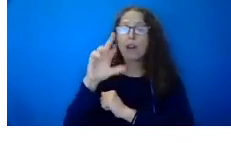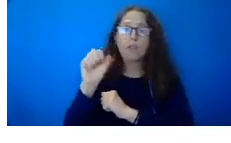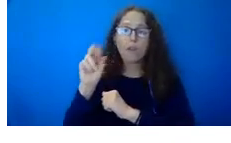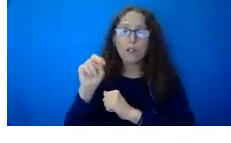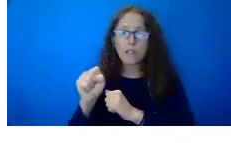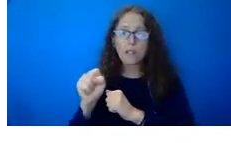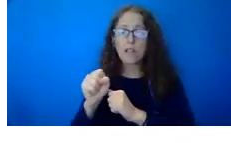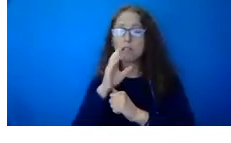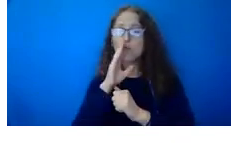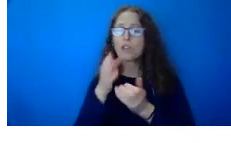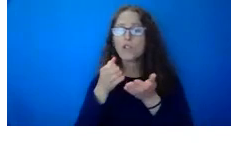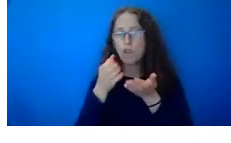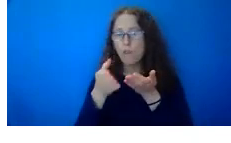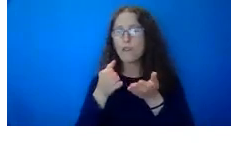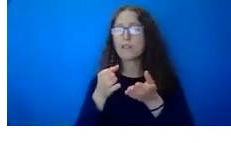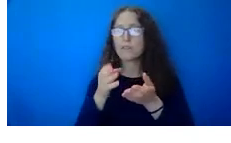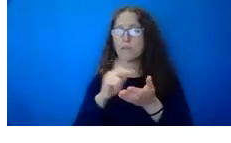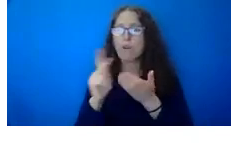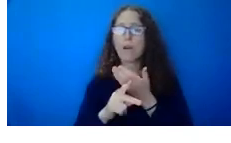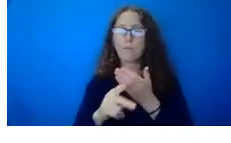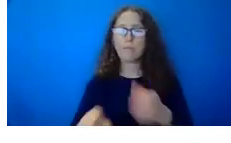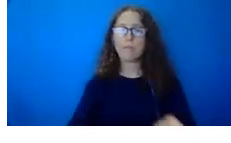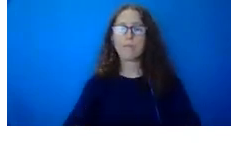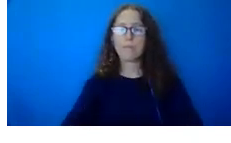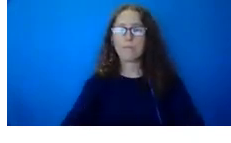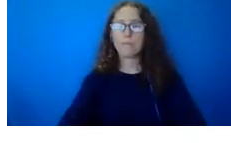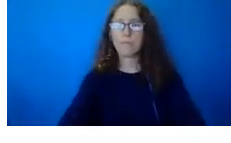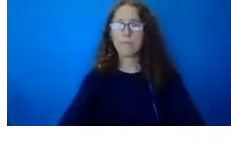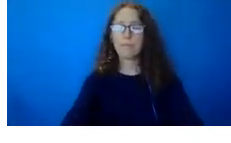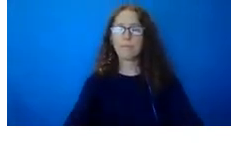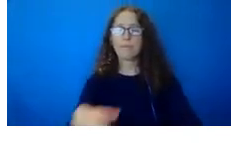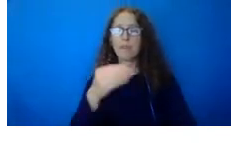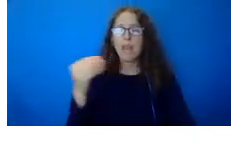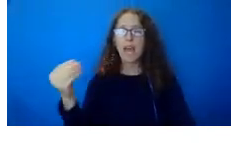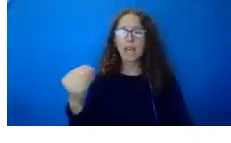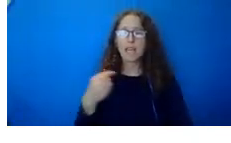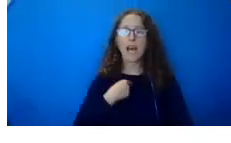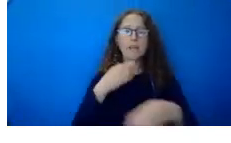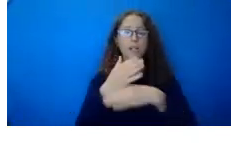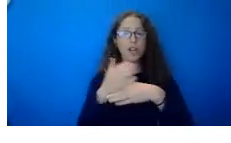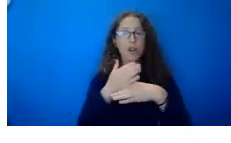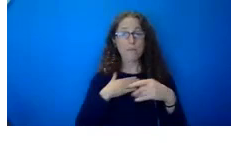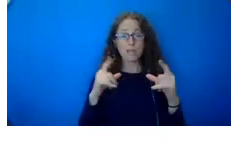KING COUNTY VETERAN SENIOR AND HUMAN SERVICES TEAM WORKING